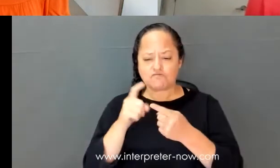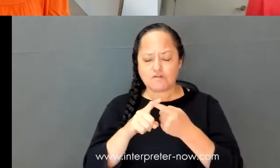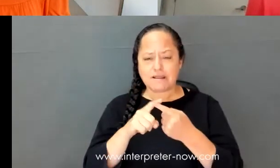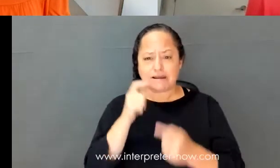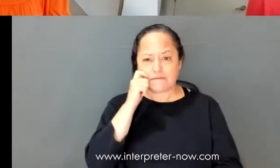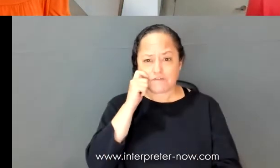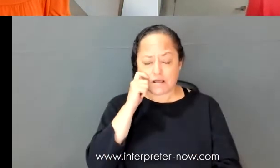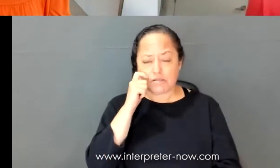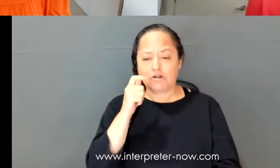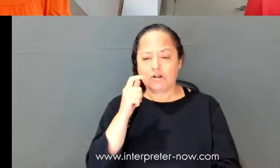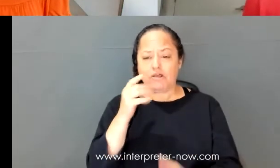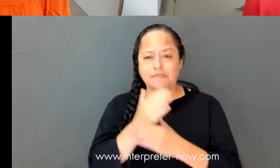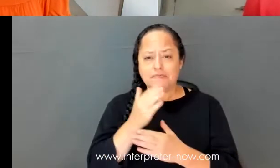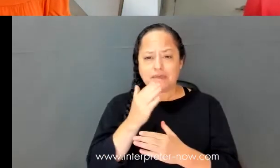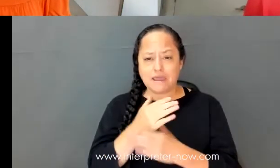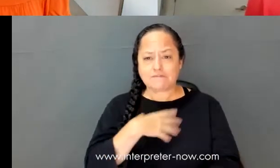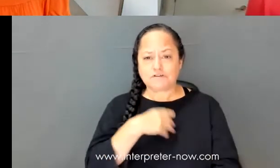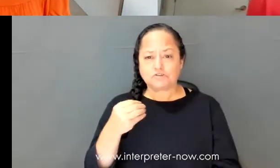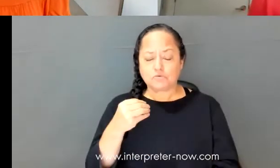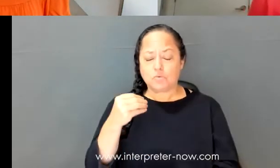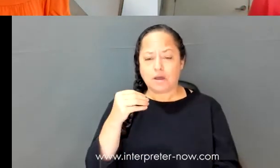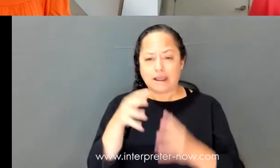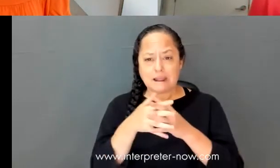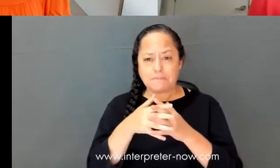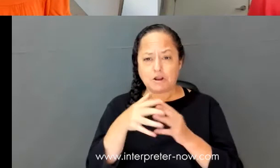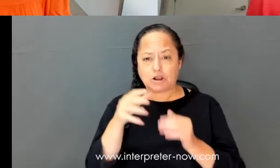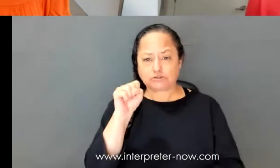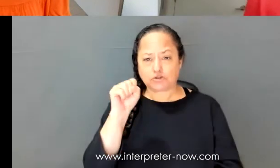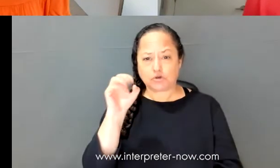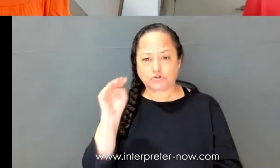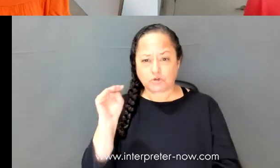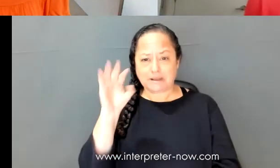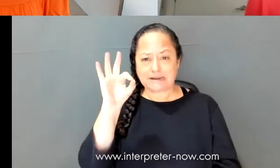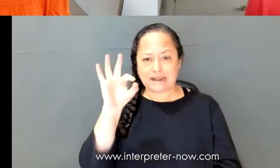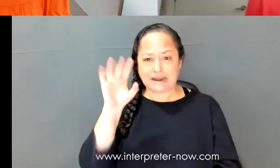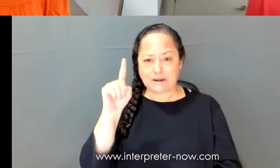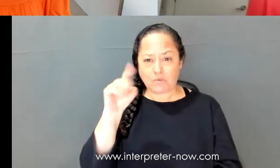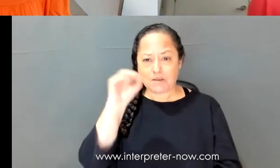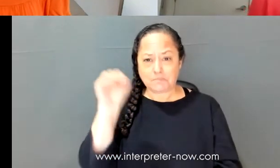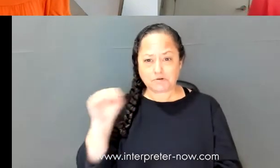American social network is 91% White, and the first time that for the average White